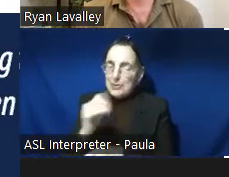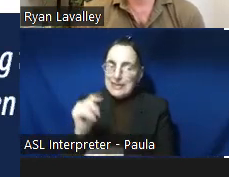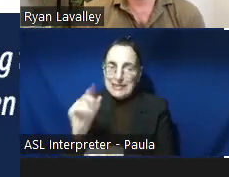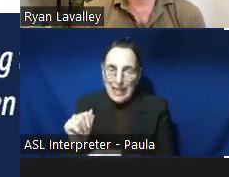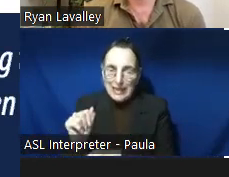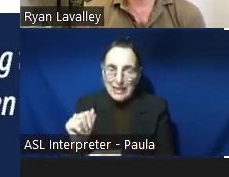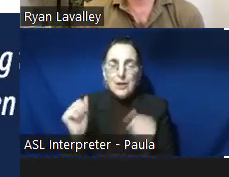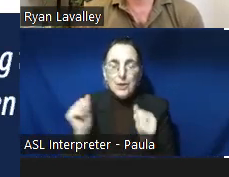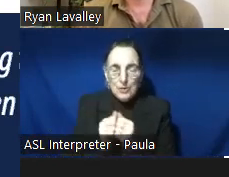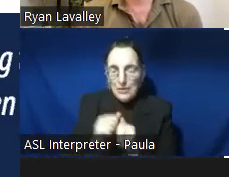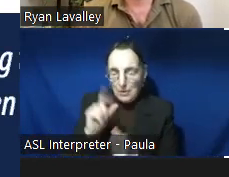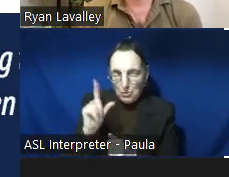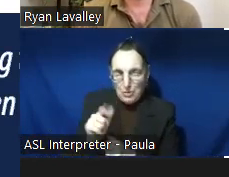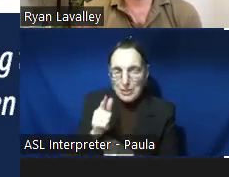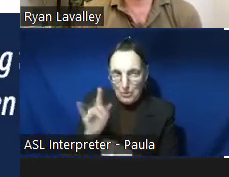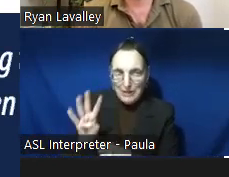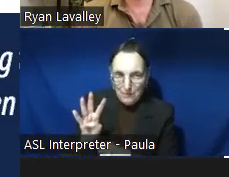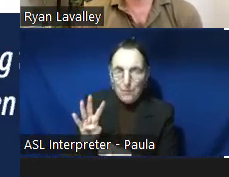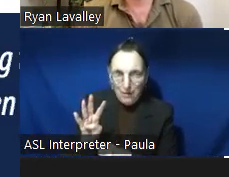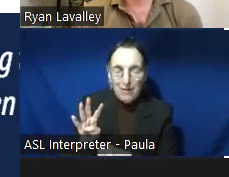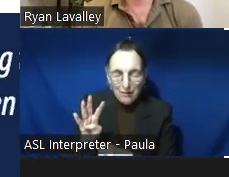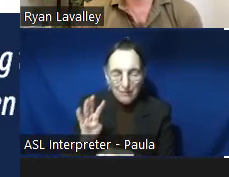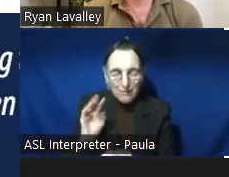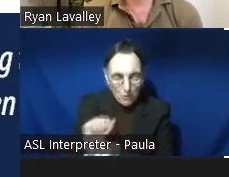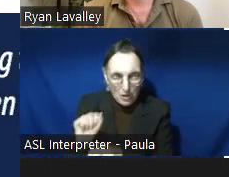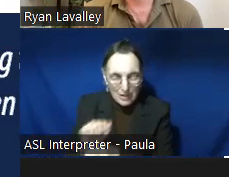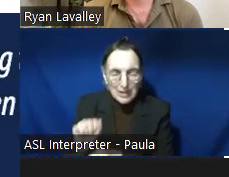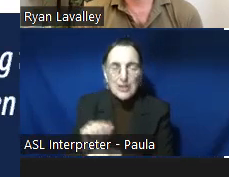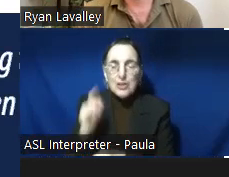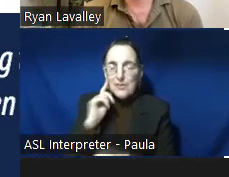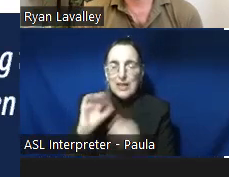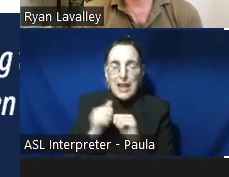are planning out to think through actually how we can better address this wait time,